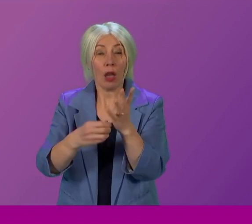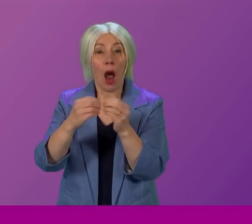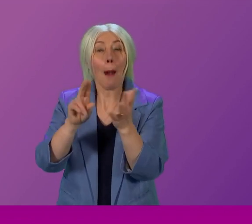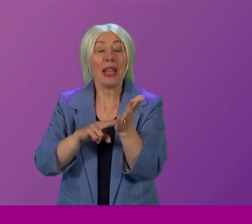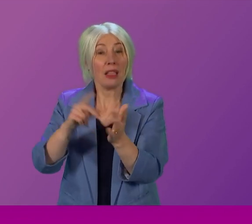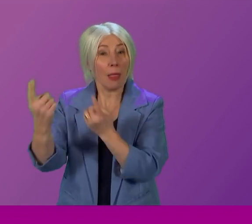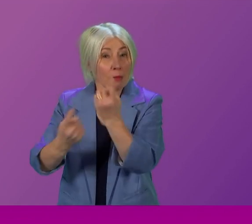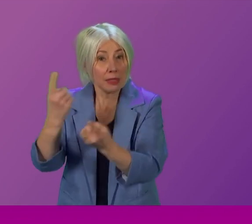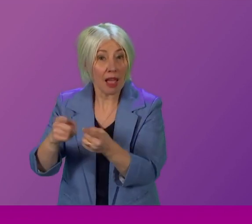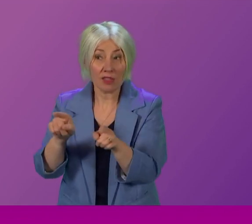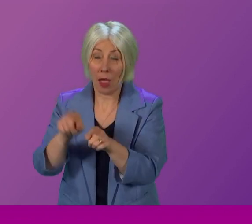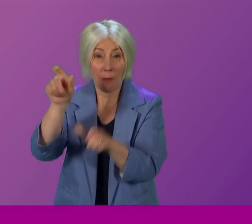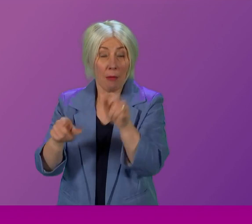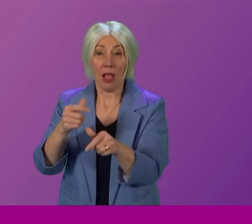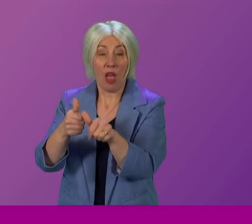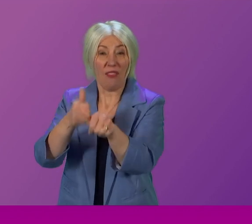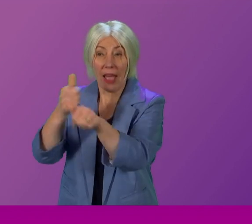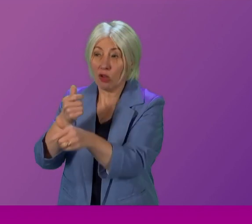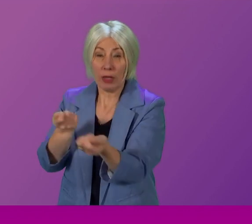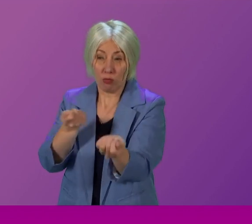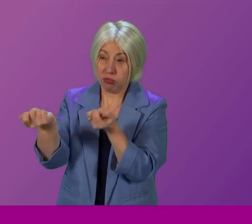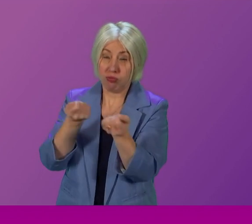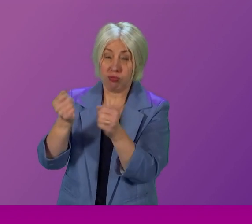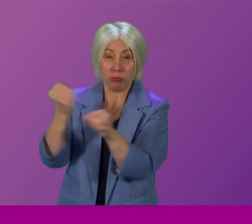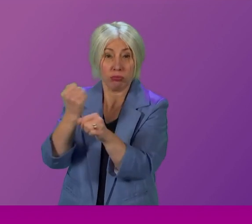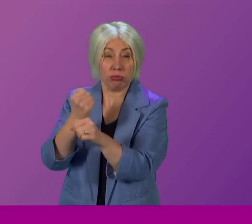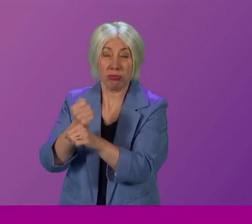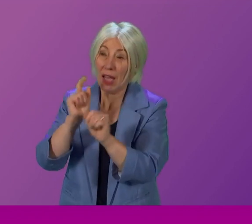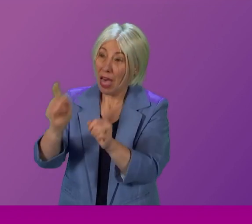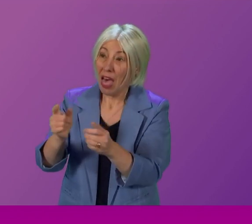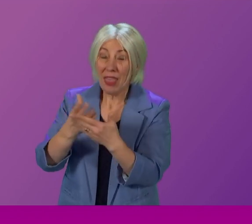Operators, including those at Mossmorran, have much to gain from being at the forefront of a